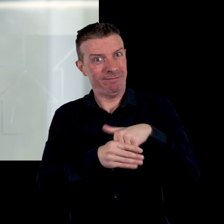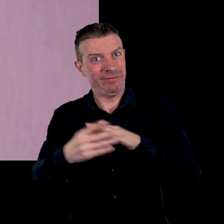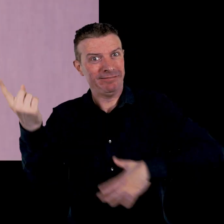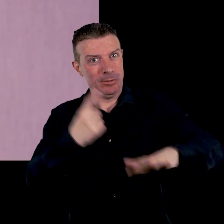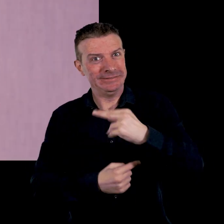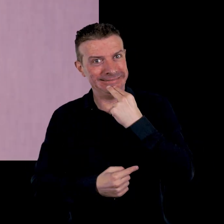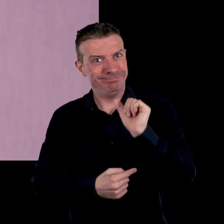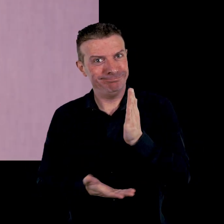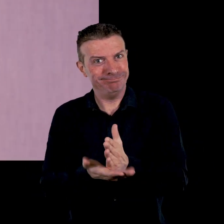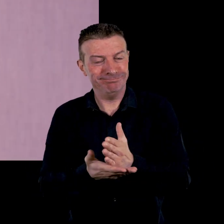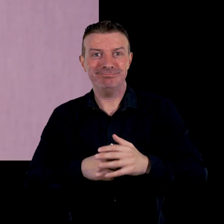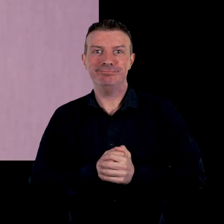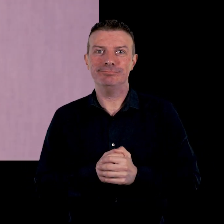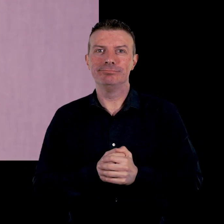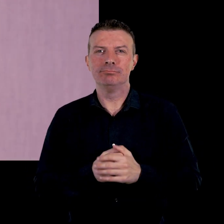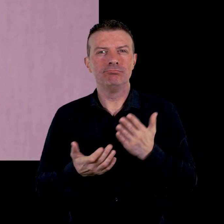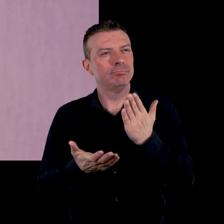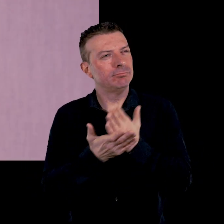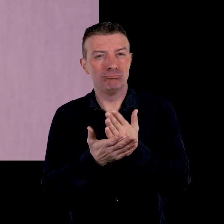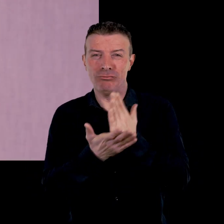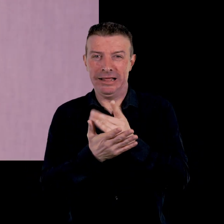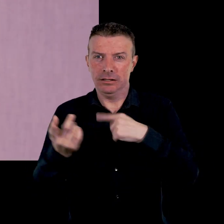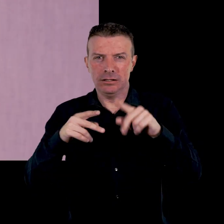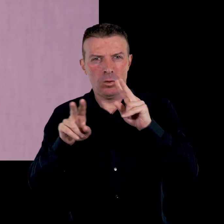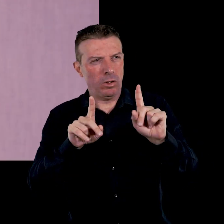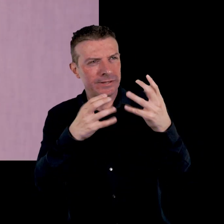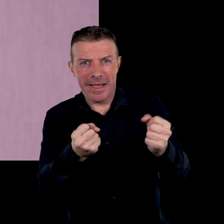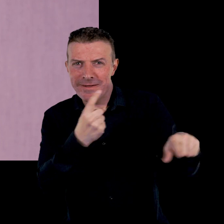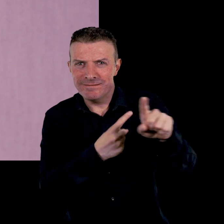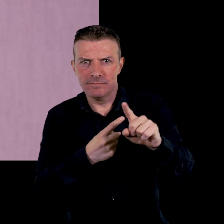There's a role for everyone. So it's really about looking at what's out there,